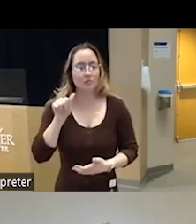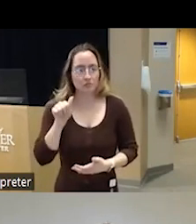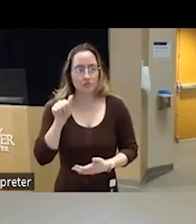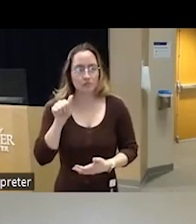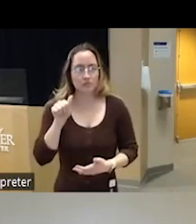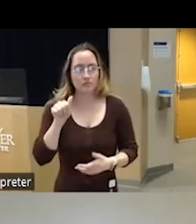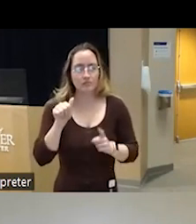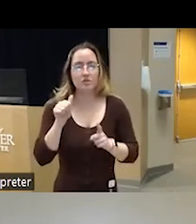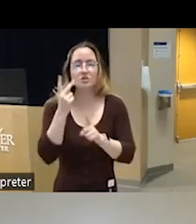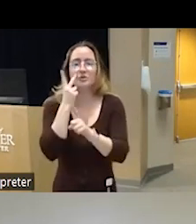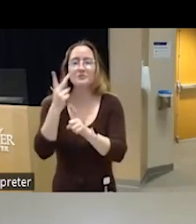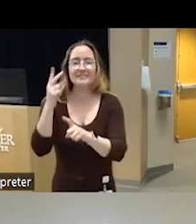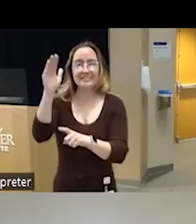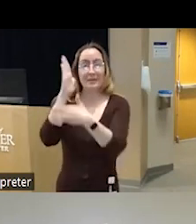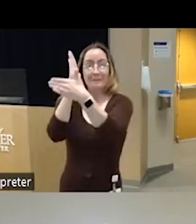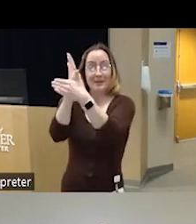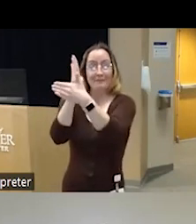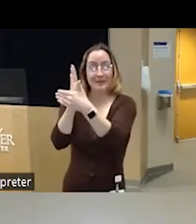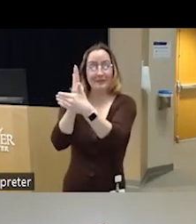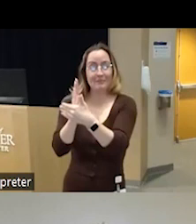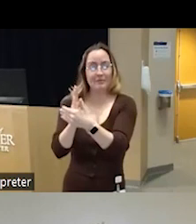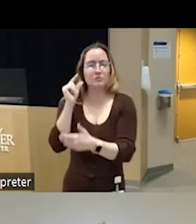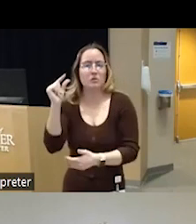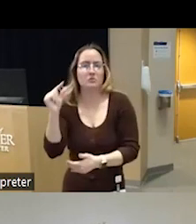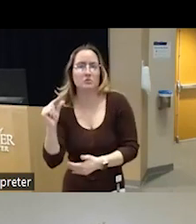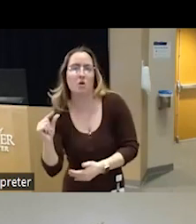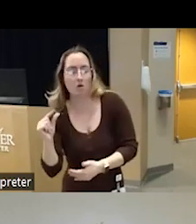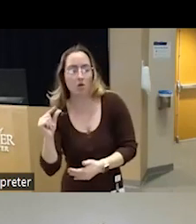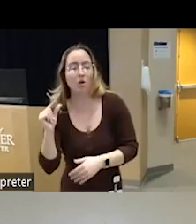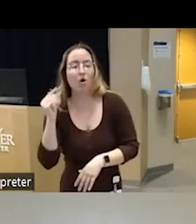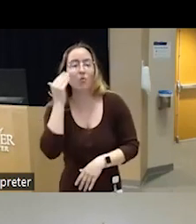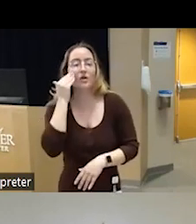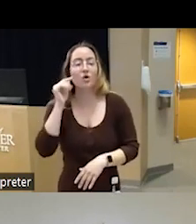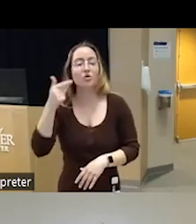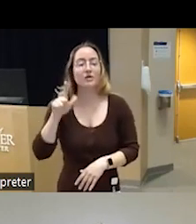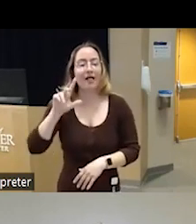says small since then since we now have some magnetized and not just little ragnotite where